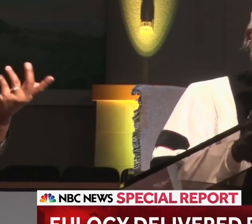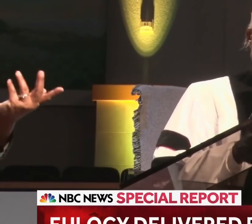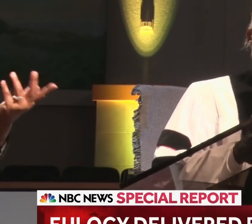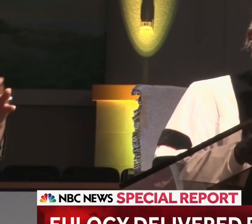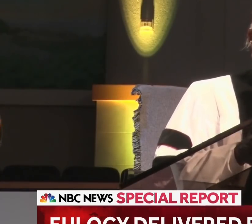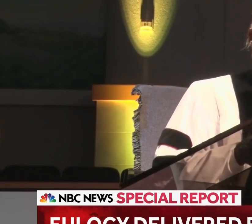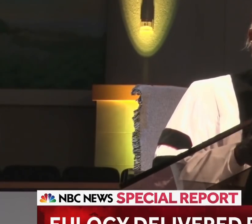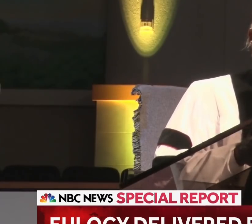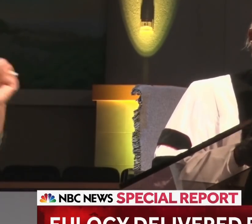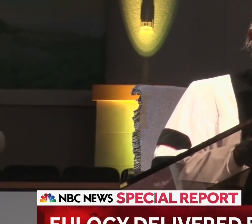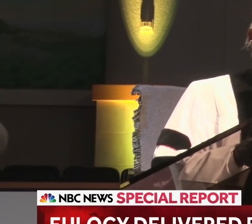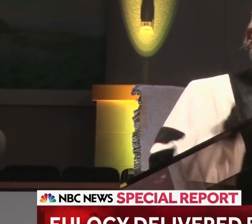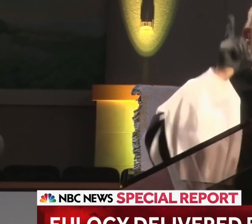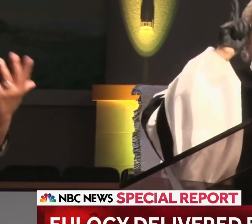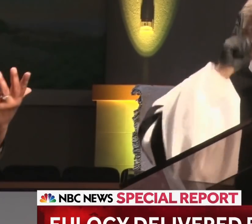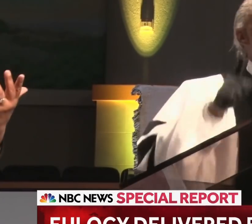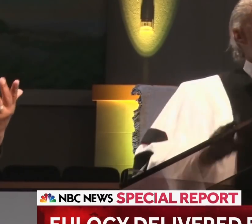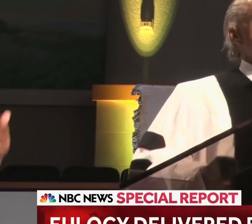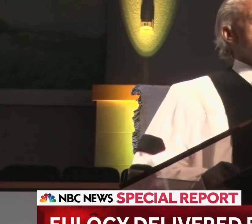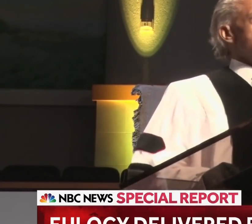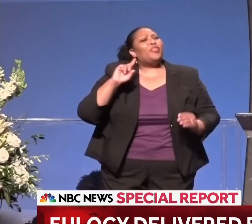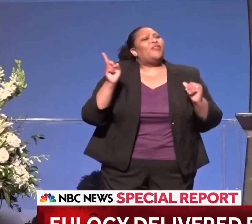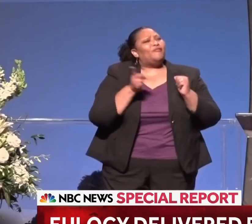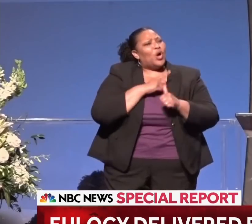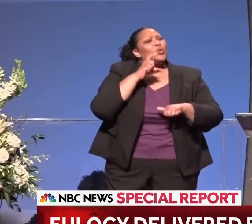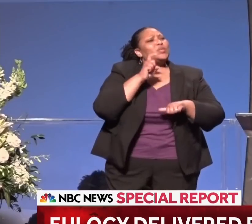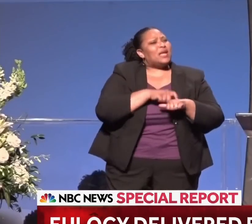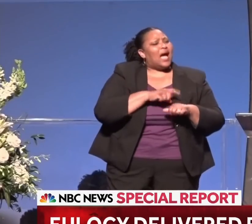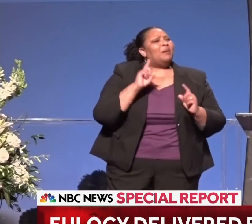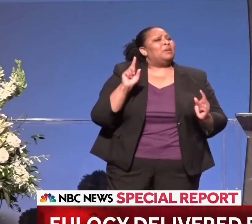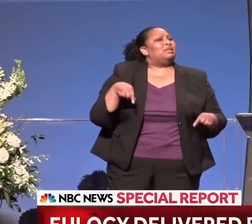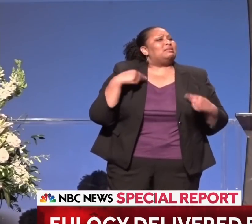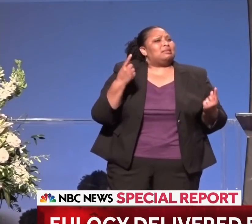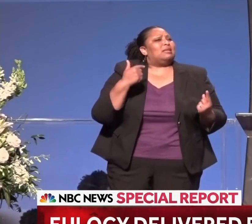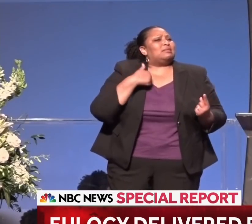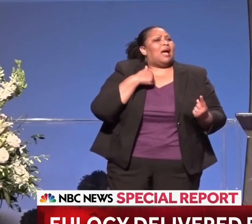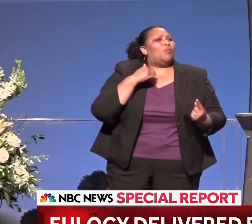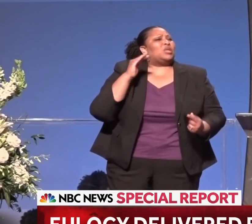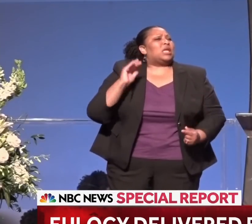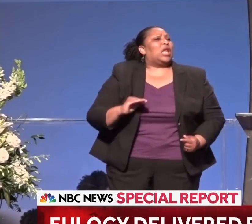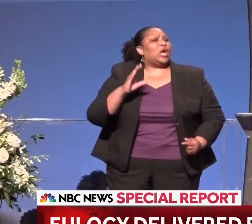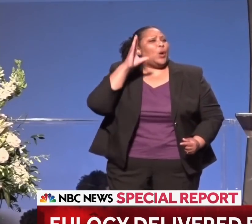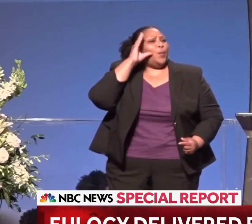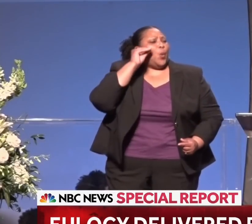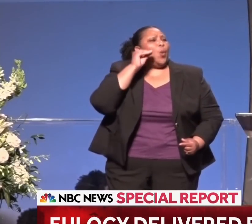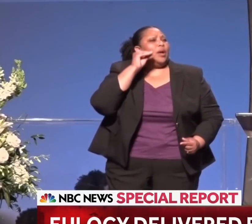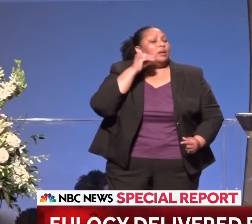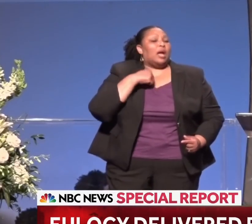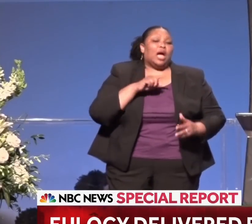CAME TO THE HEADQUARTERS TO SEE IF WE COULD TELL THEM WHAT WAS HAPPENING, WHETHER WE WERE OUT